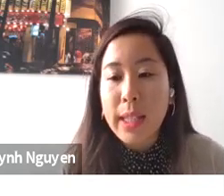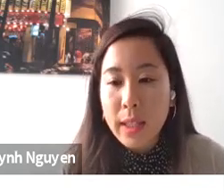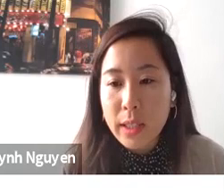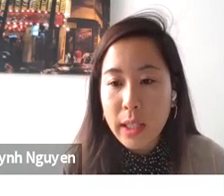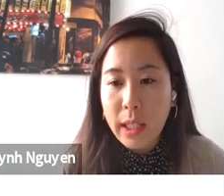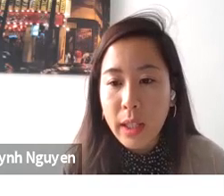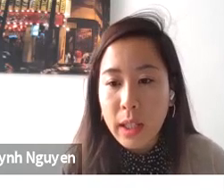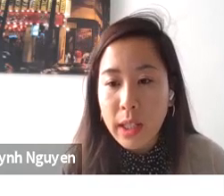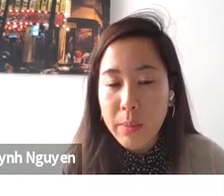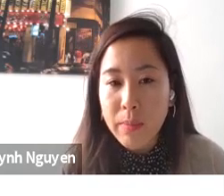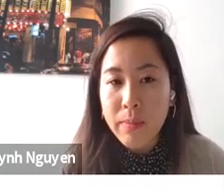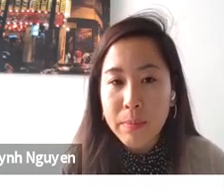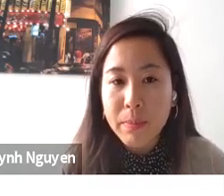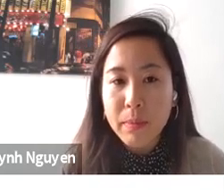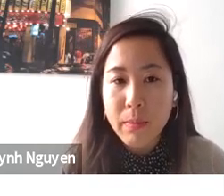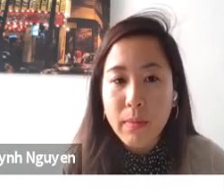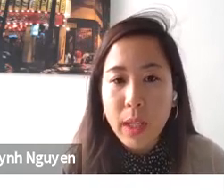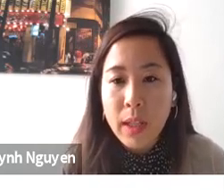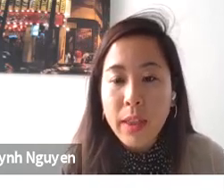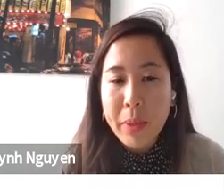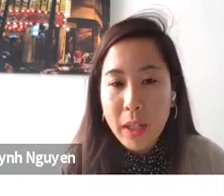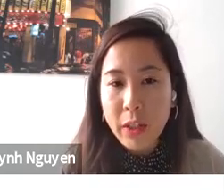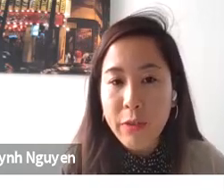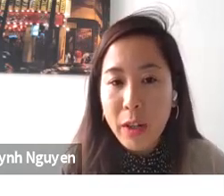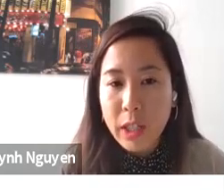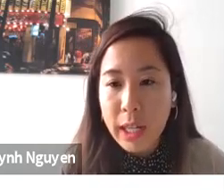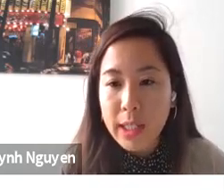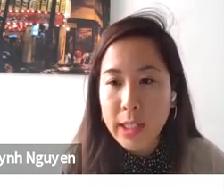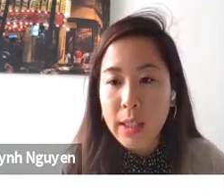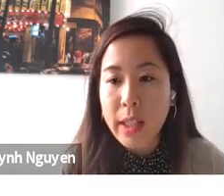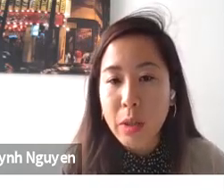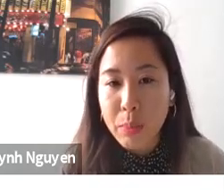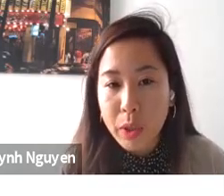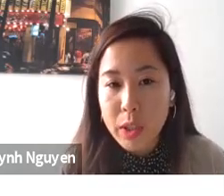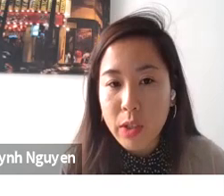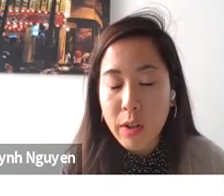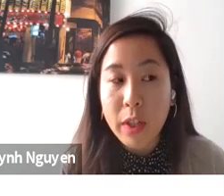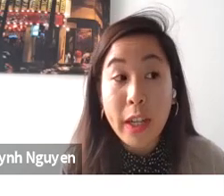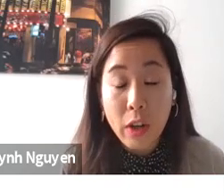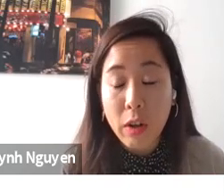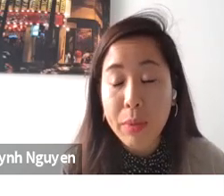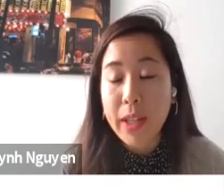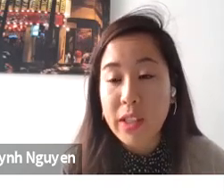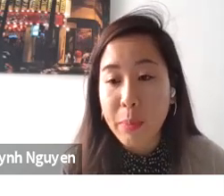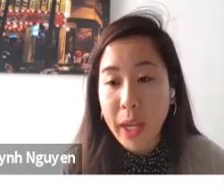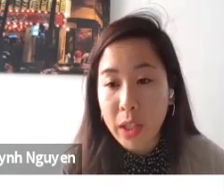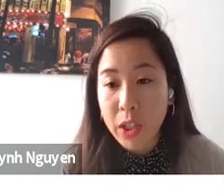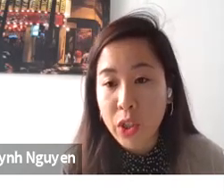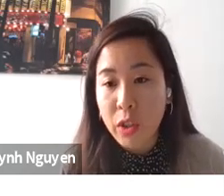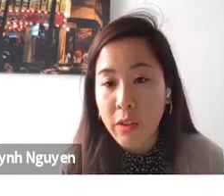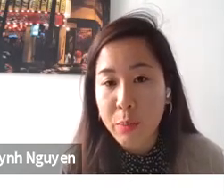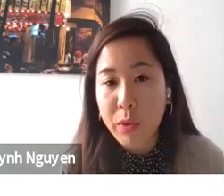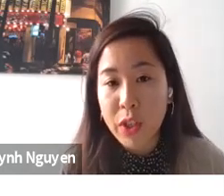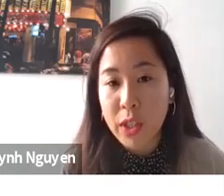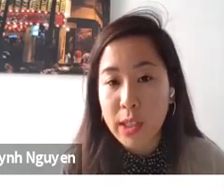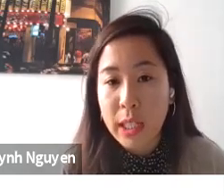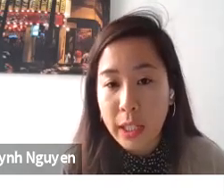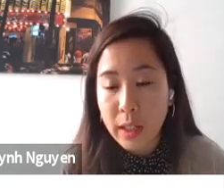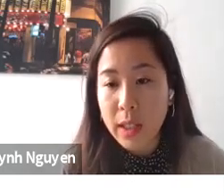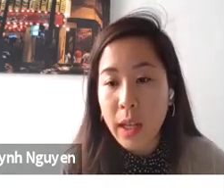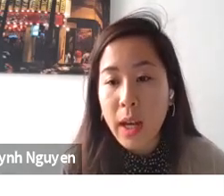Secondly, the paragraph outlines the importance of a comprehensive package of provisions needed